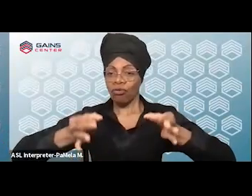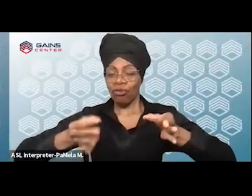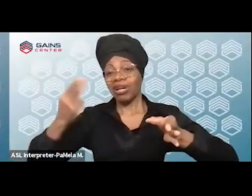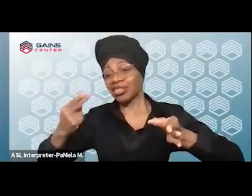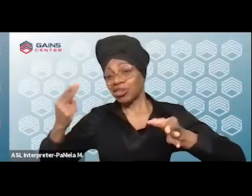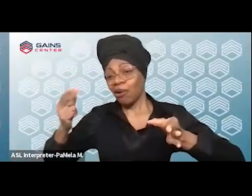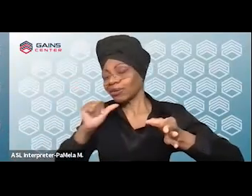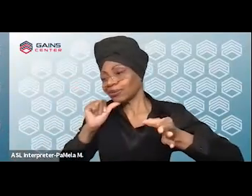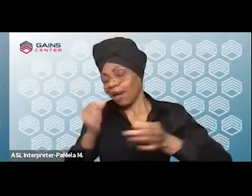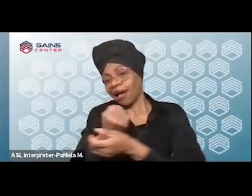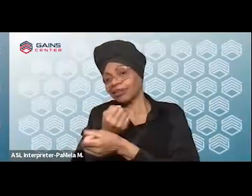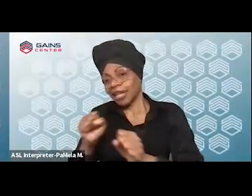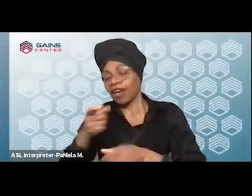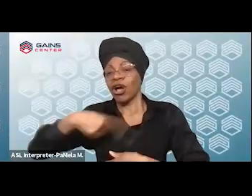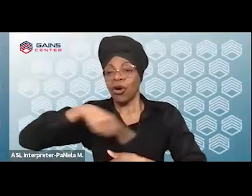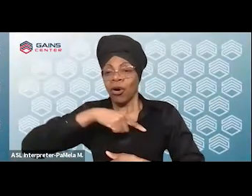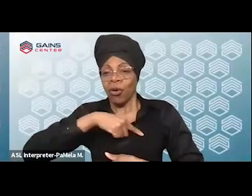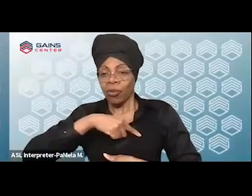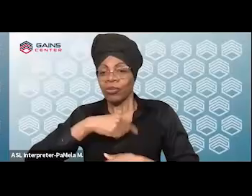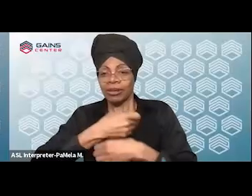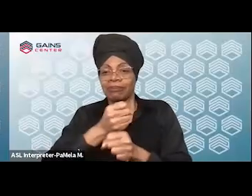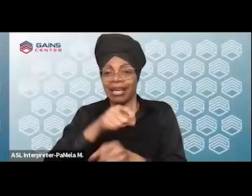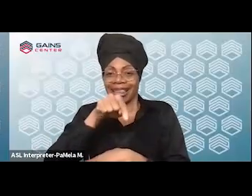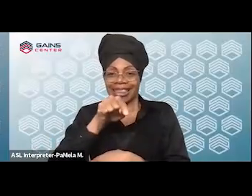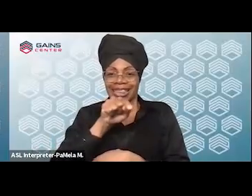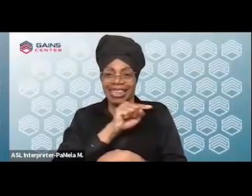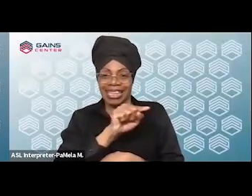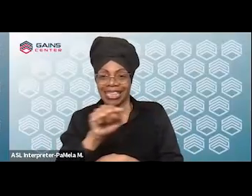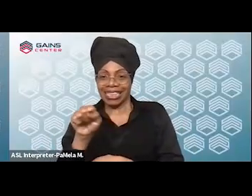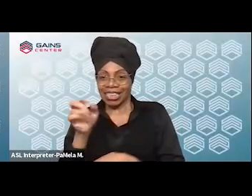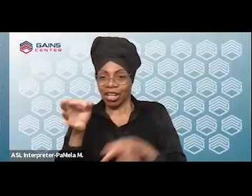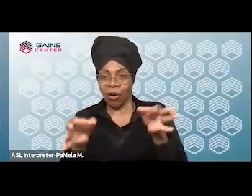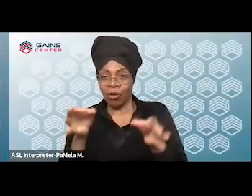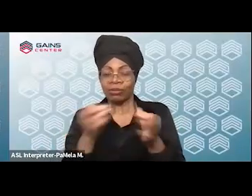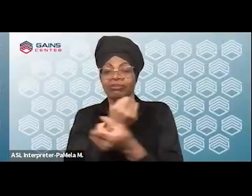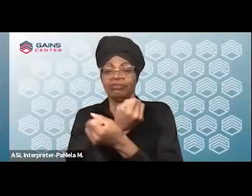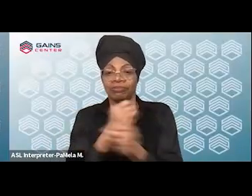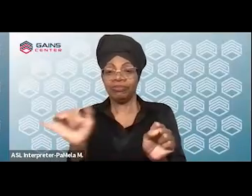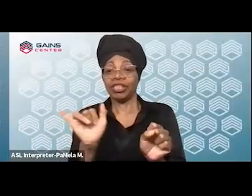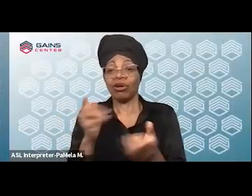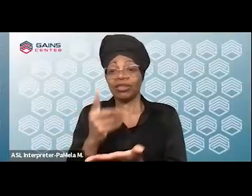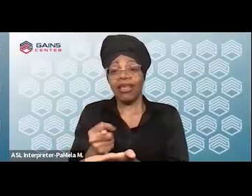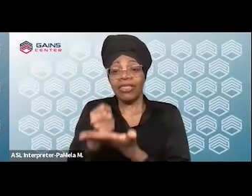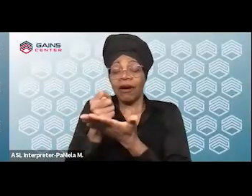We've made these courtrooms safe and therapeutic as much as possible.